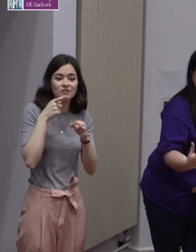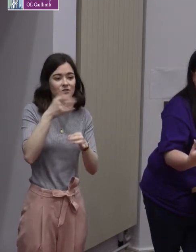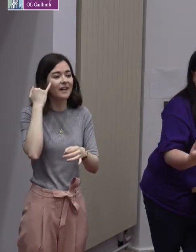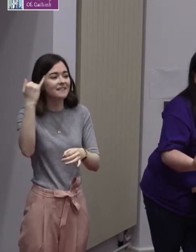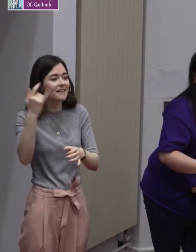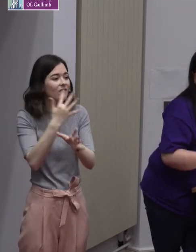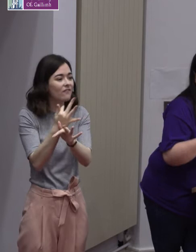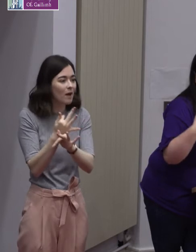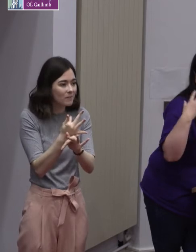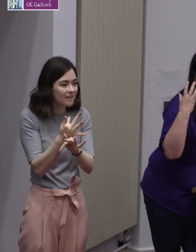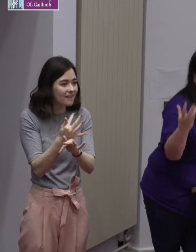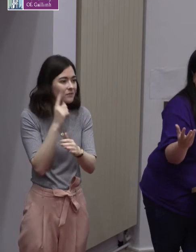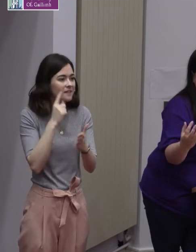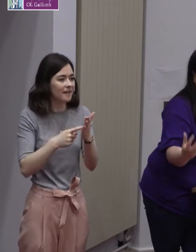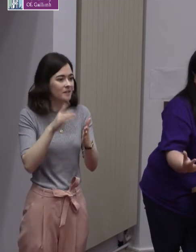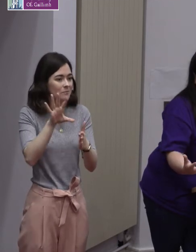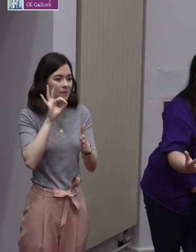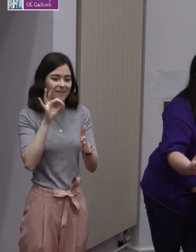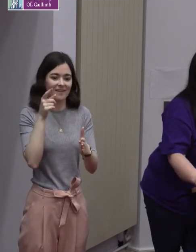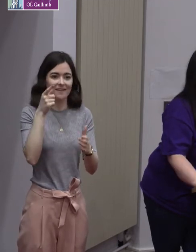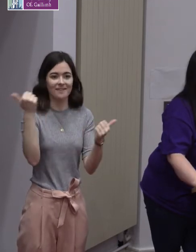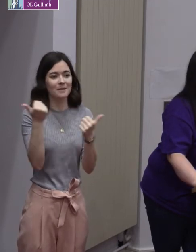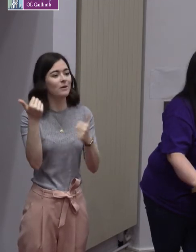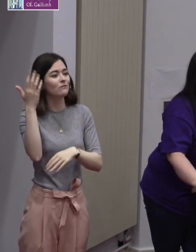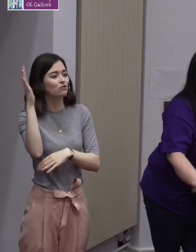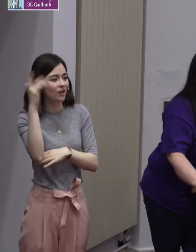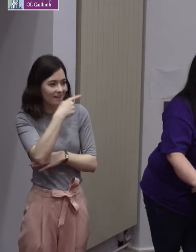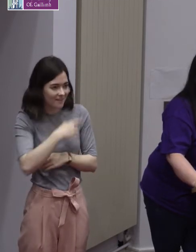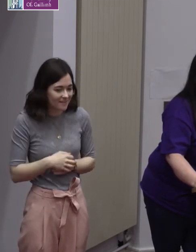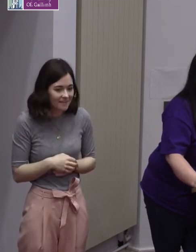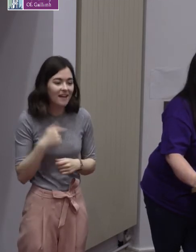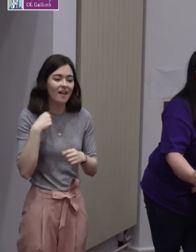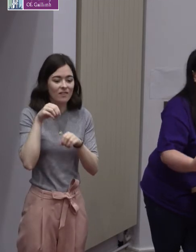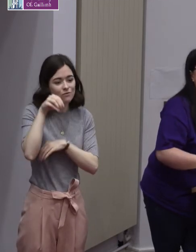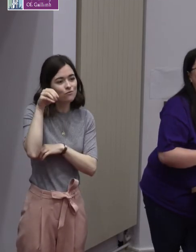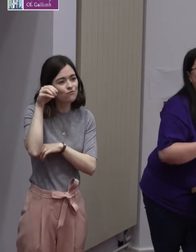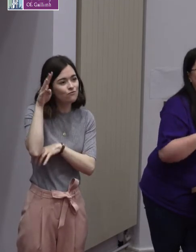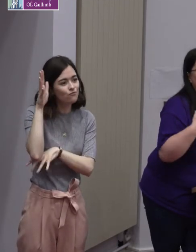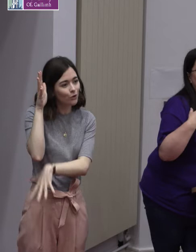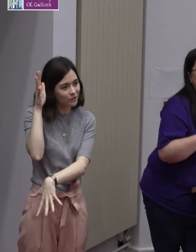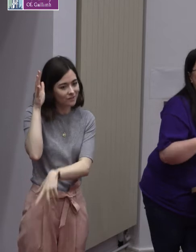family, sir we have chosen the tree and the roots of the tree will represent runcible